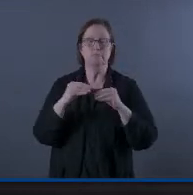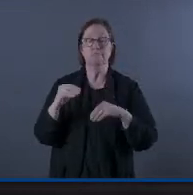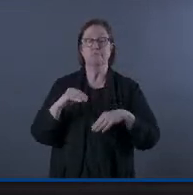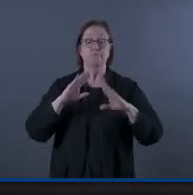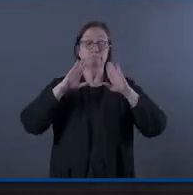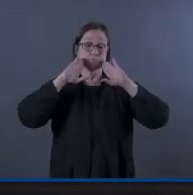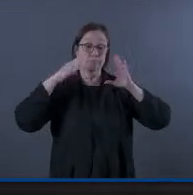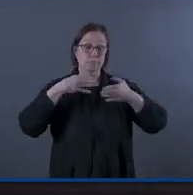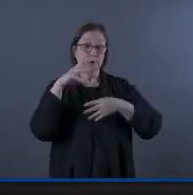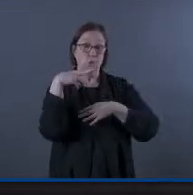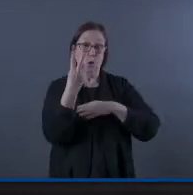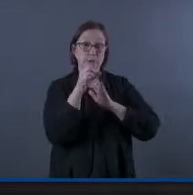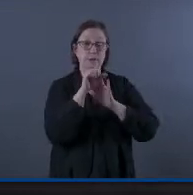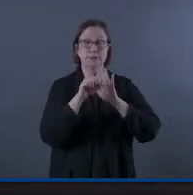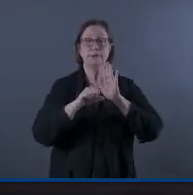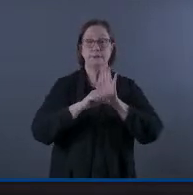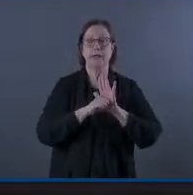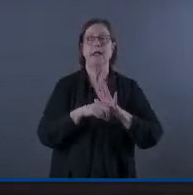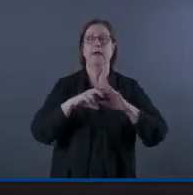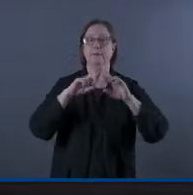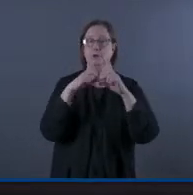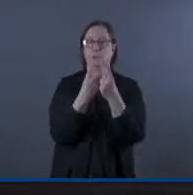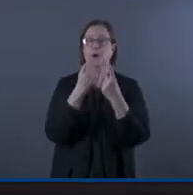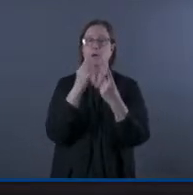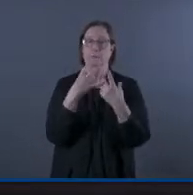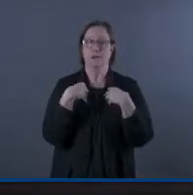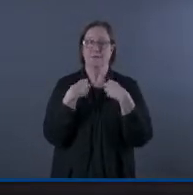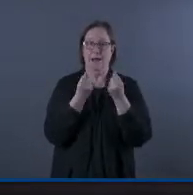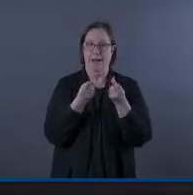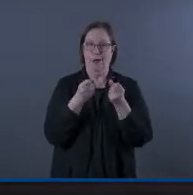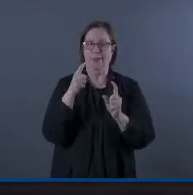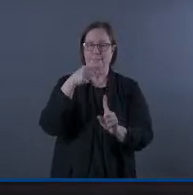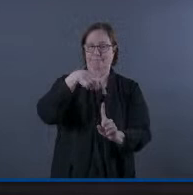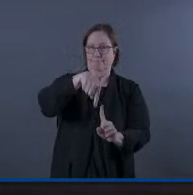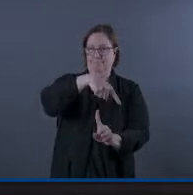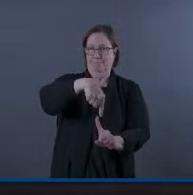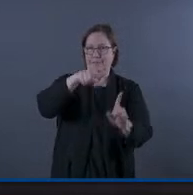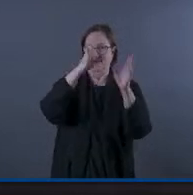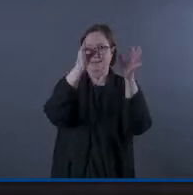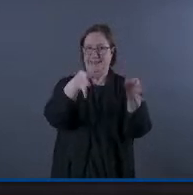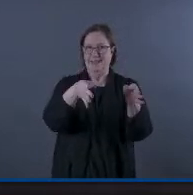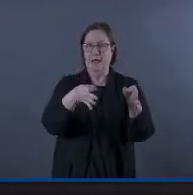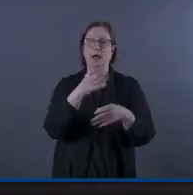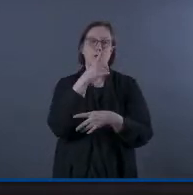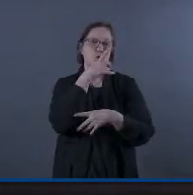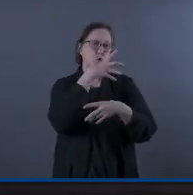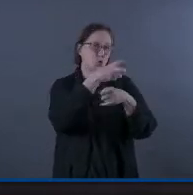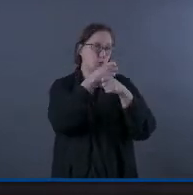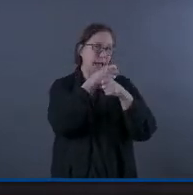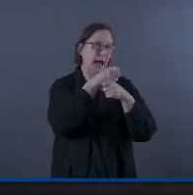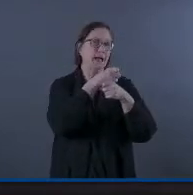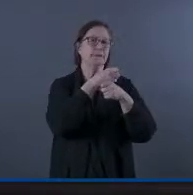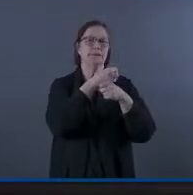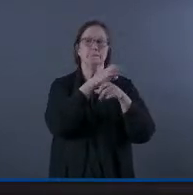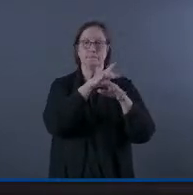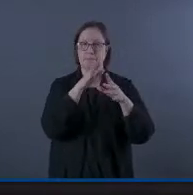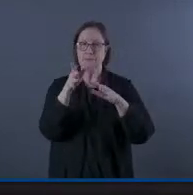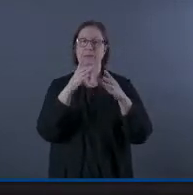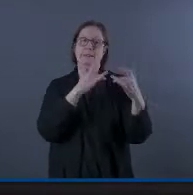has made a lot of the decisions about allocations. And I think early on in the process that was focused on hospitals and healthcare systems